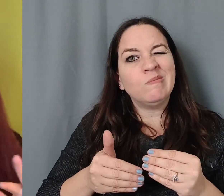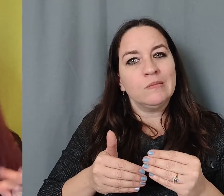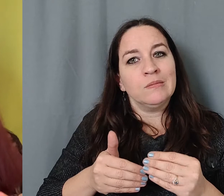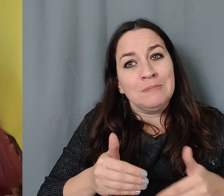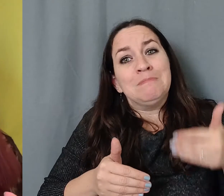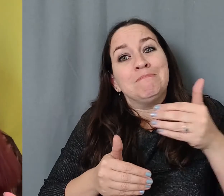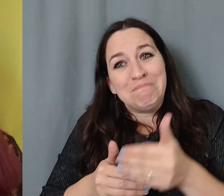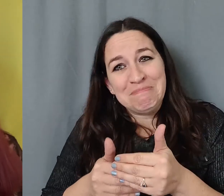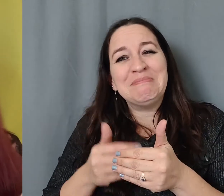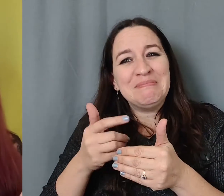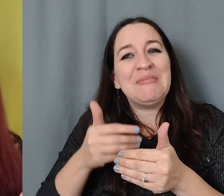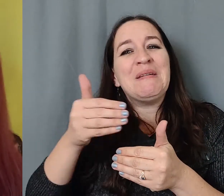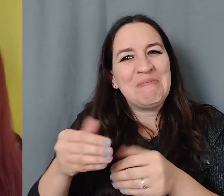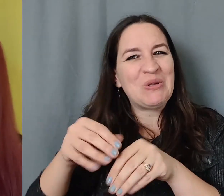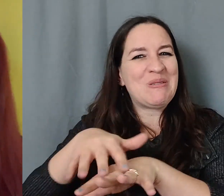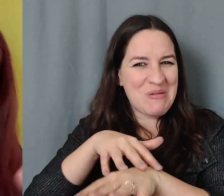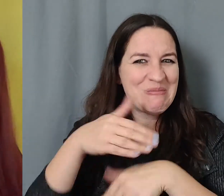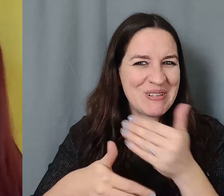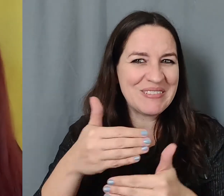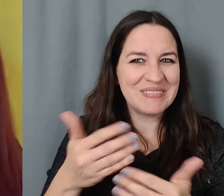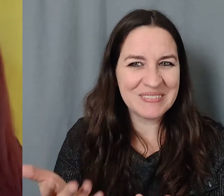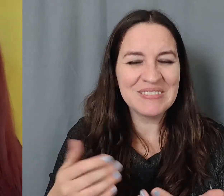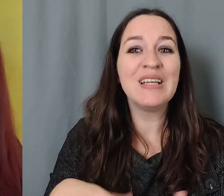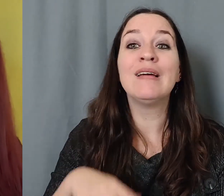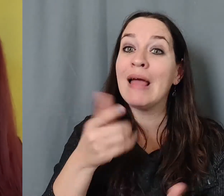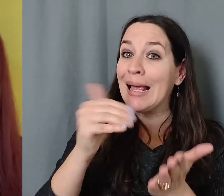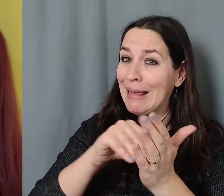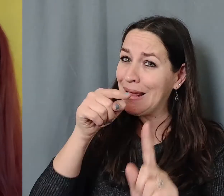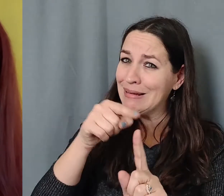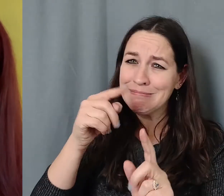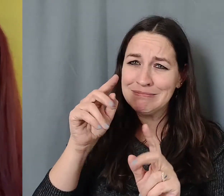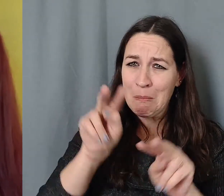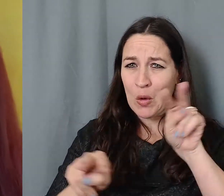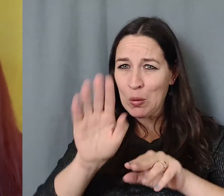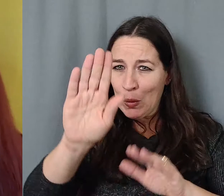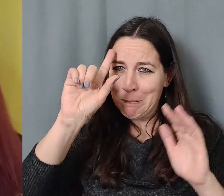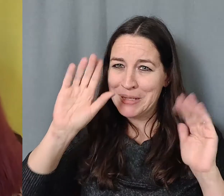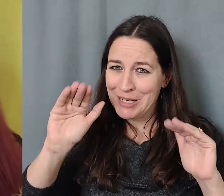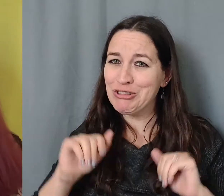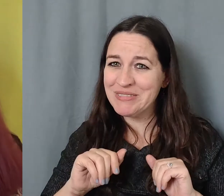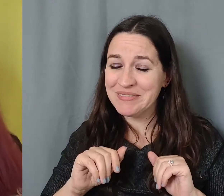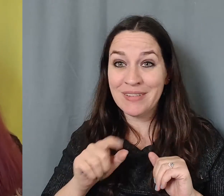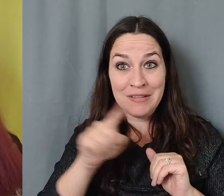So things kind of slow down. Now, if you're expecting yourself to still be working as fast as you were when you were a beginner, or if you expect yourself to be at